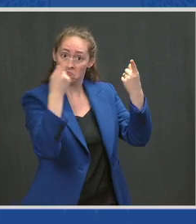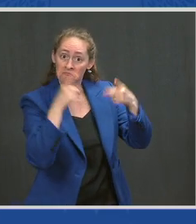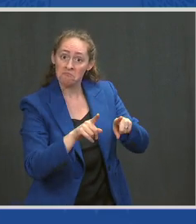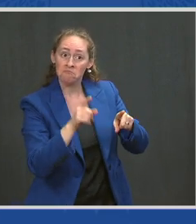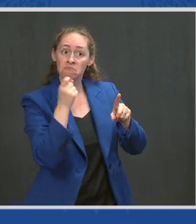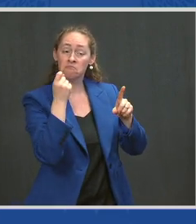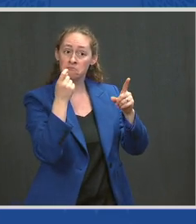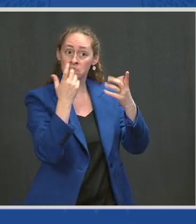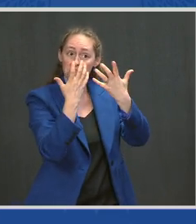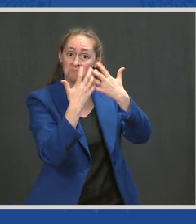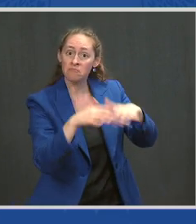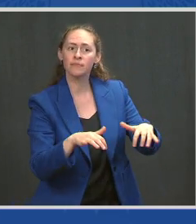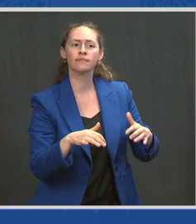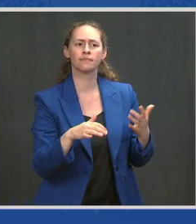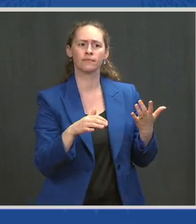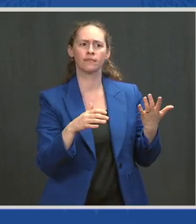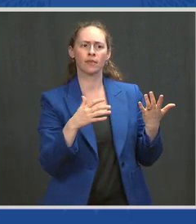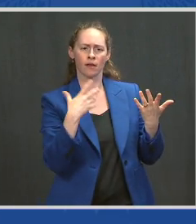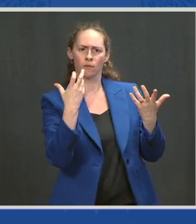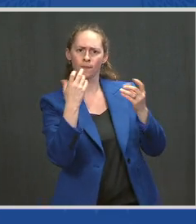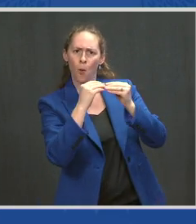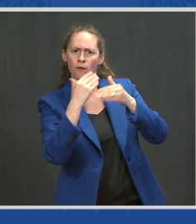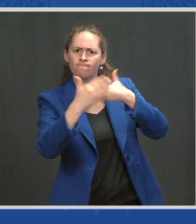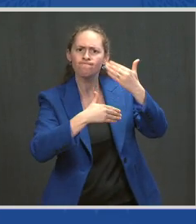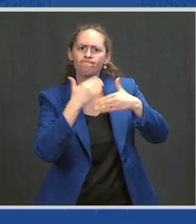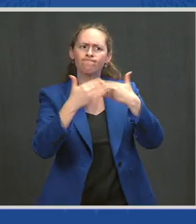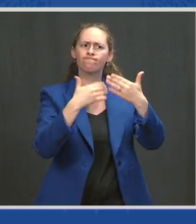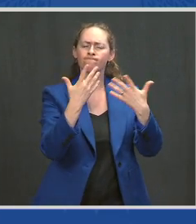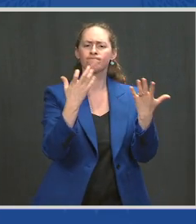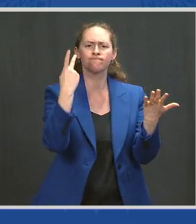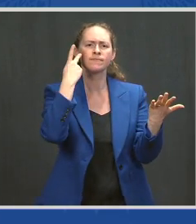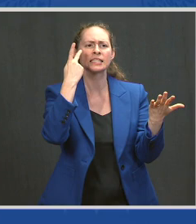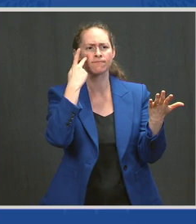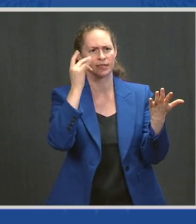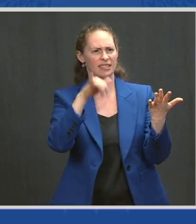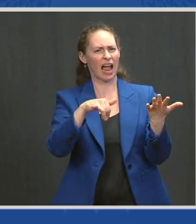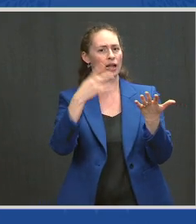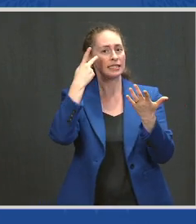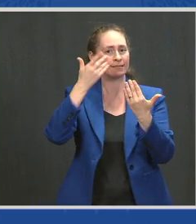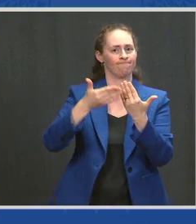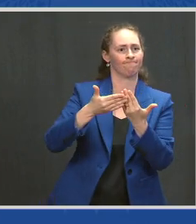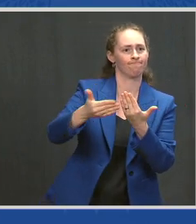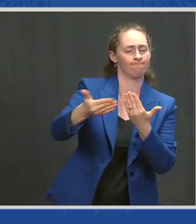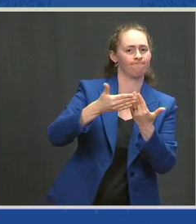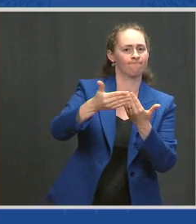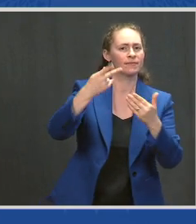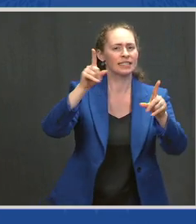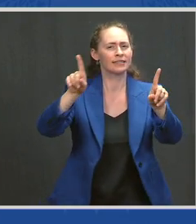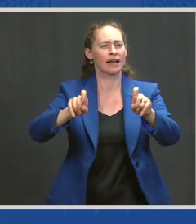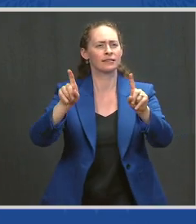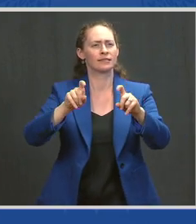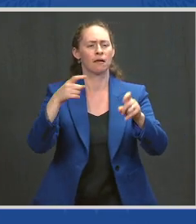Are we further along in terms of" -- and go down the line. That's going to be the test. I'm not sitting here saying because the President and I